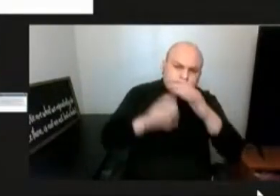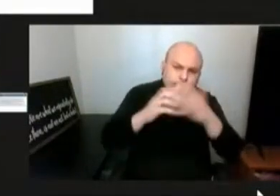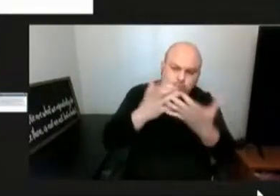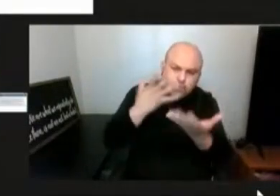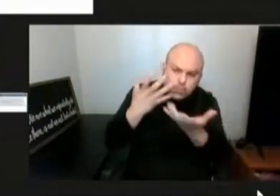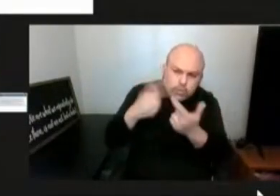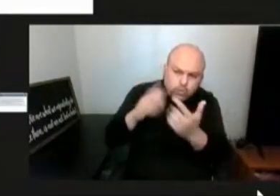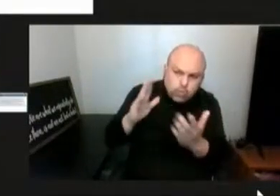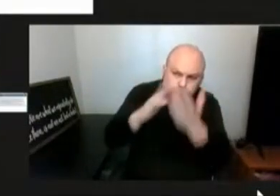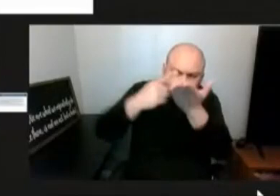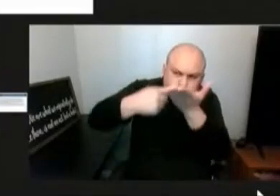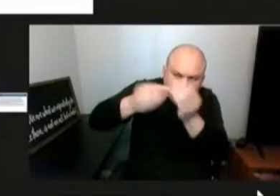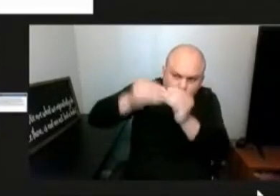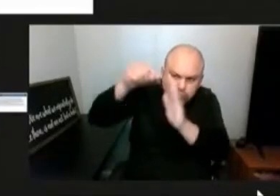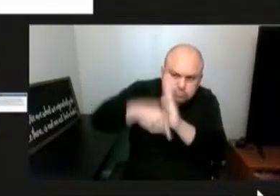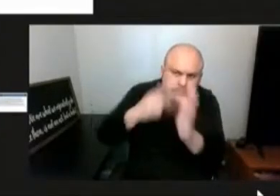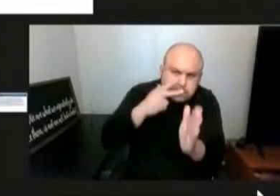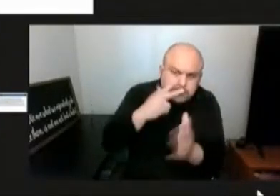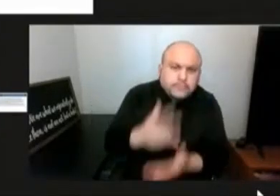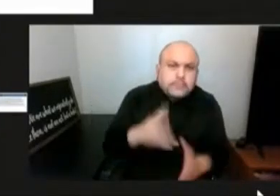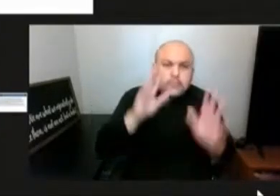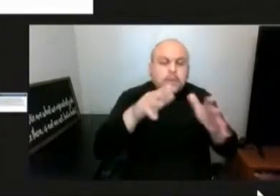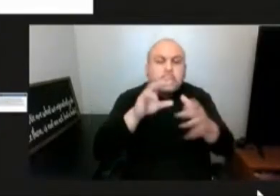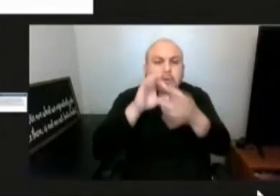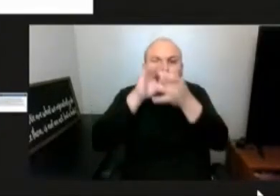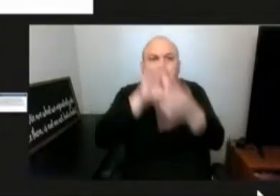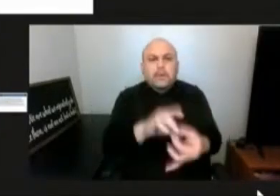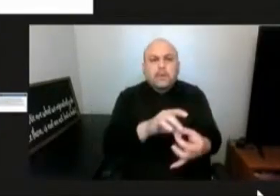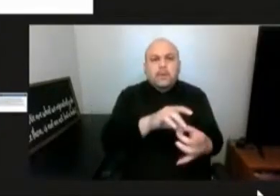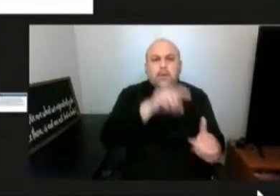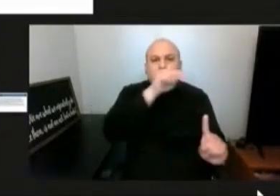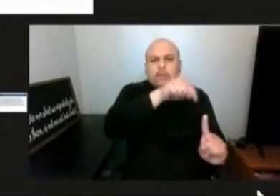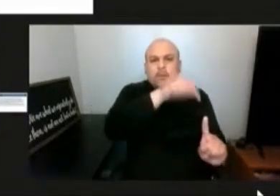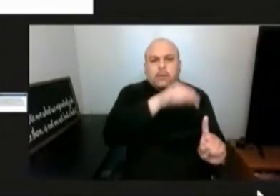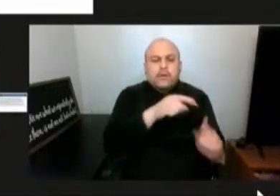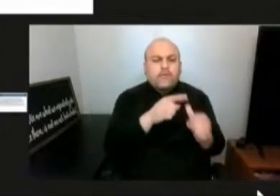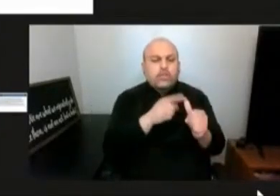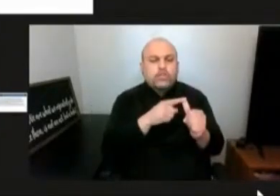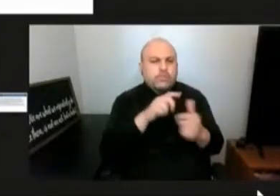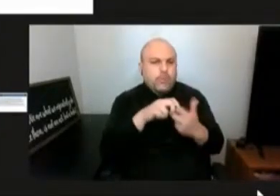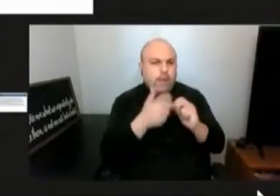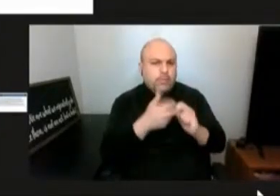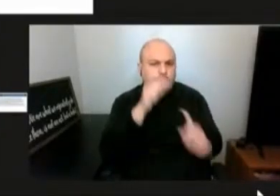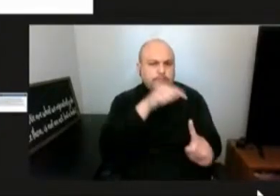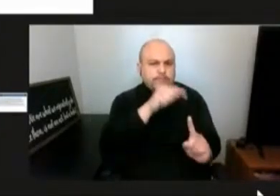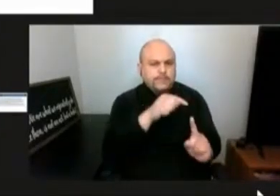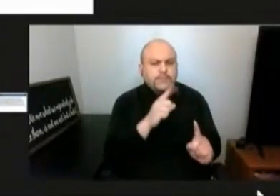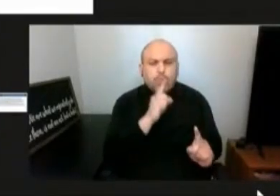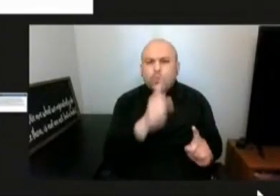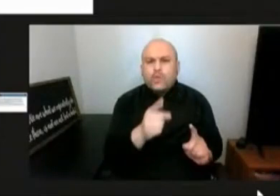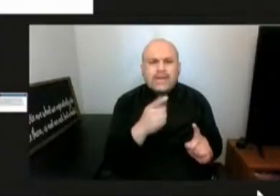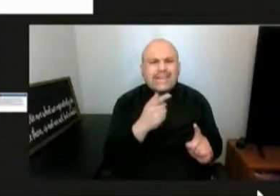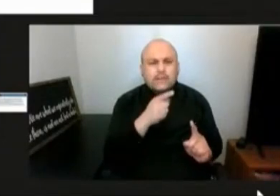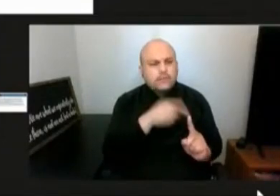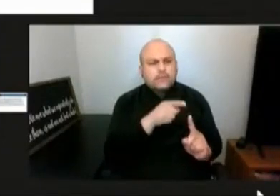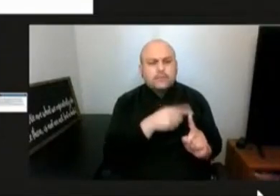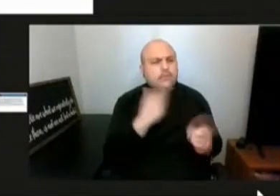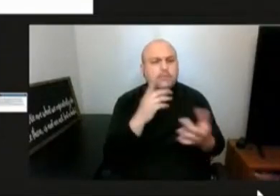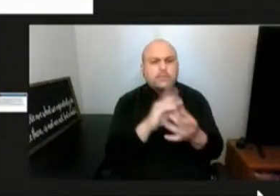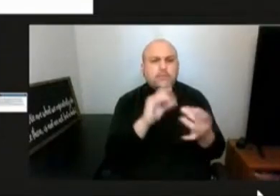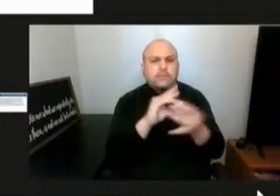So, in terms of the first problem, this is really speaking to the rise of hate crimes